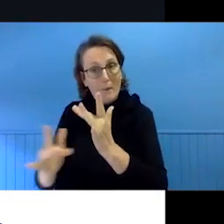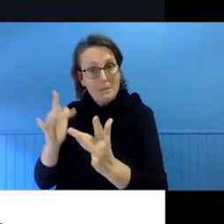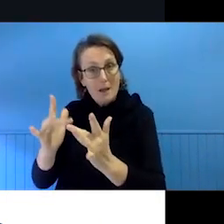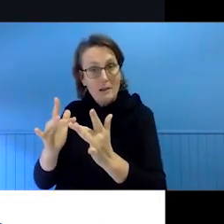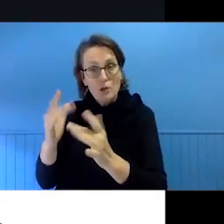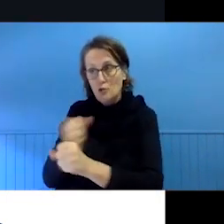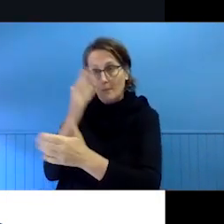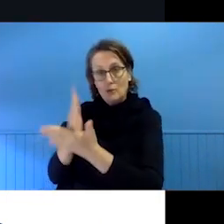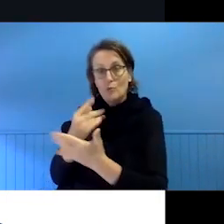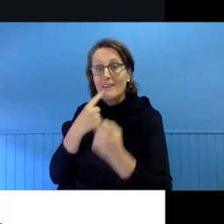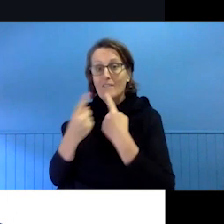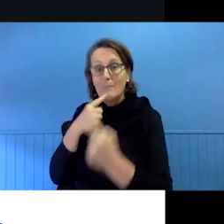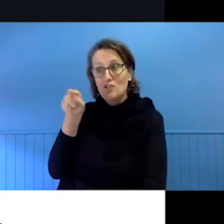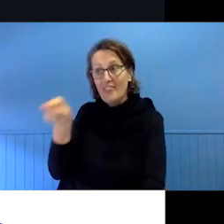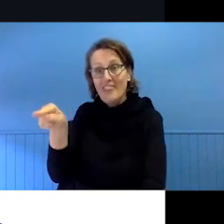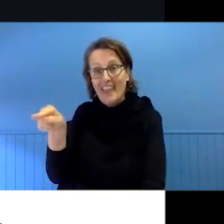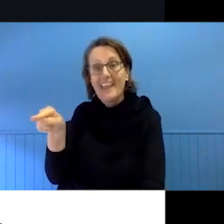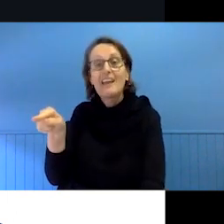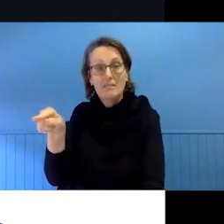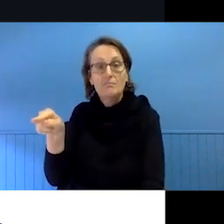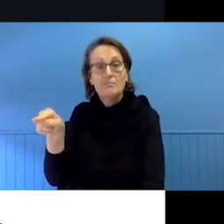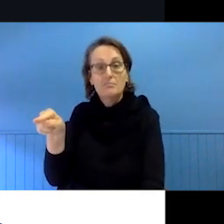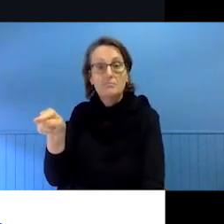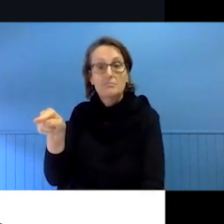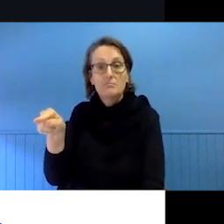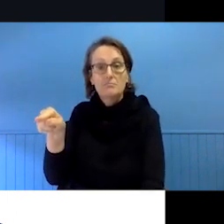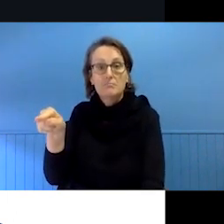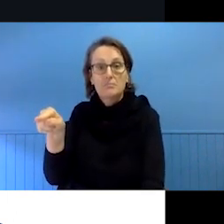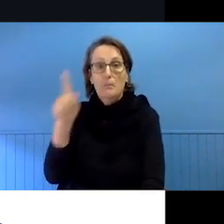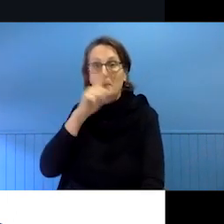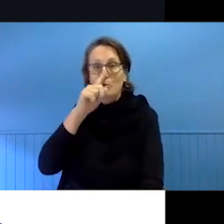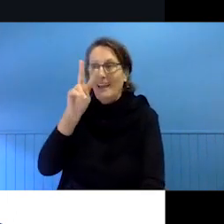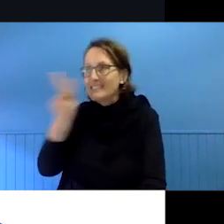information is front and centre. I looked at a lot of arts